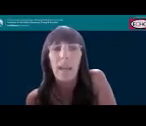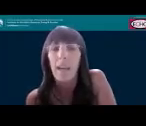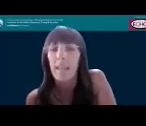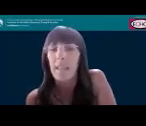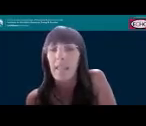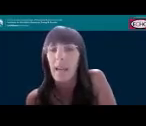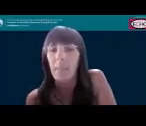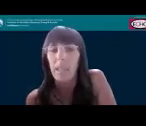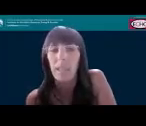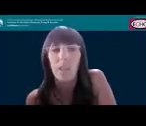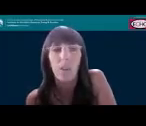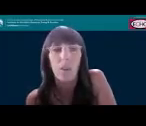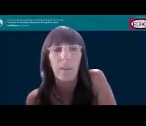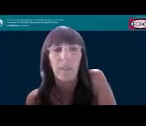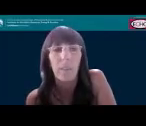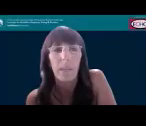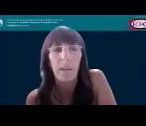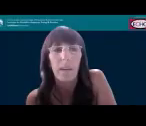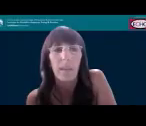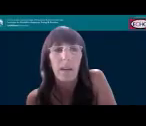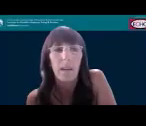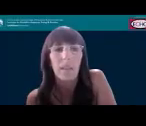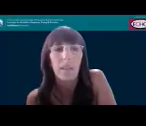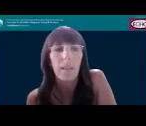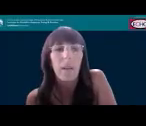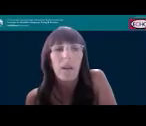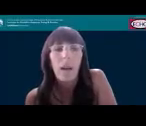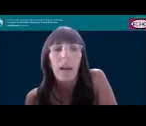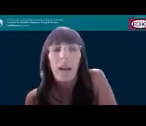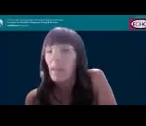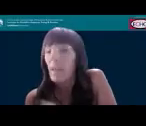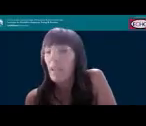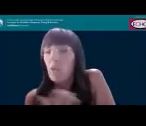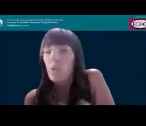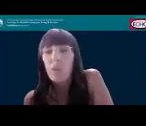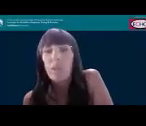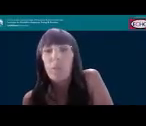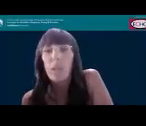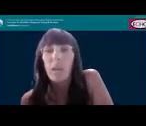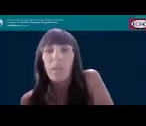and getting to know everybody on the call. As you notice, we are